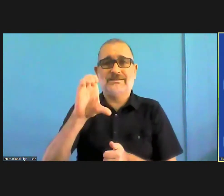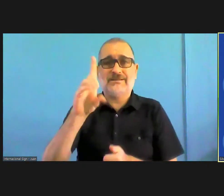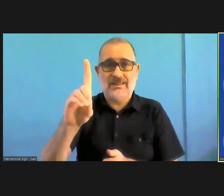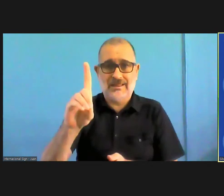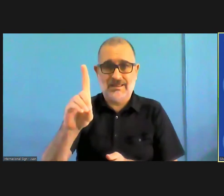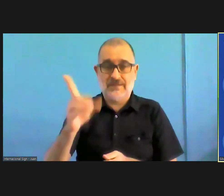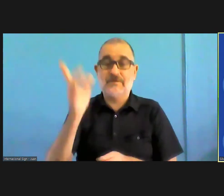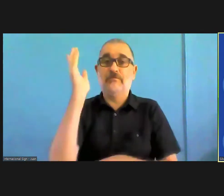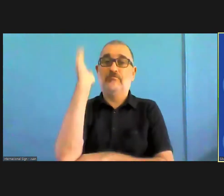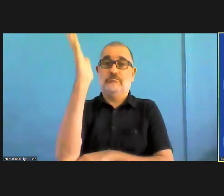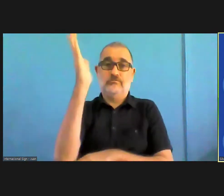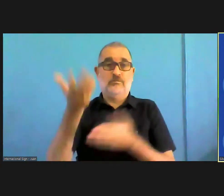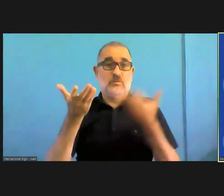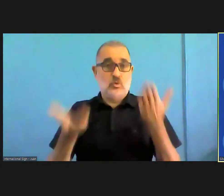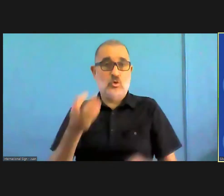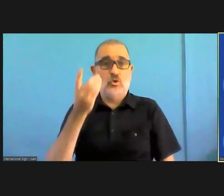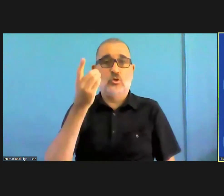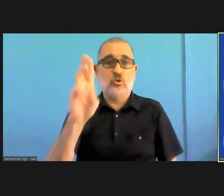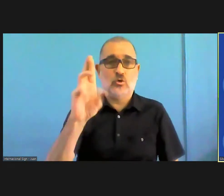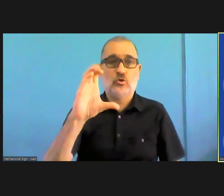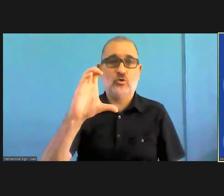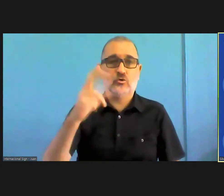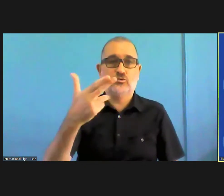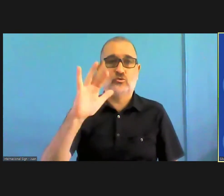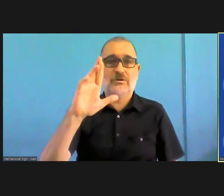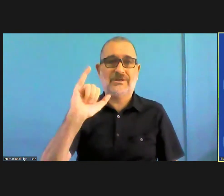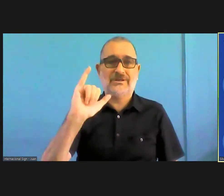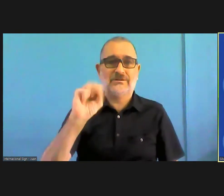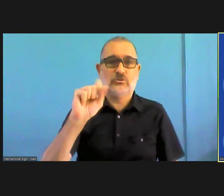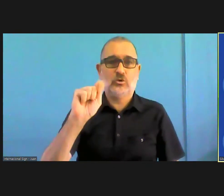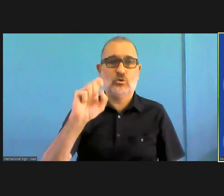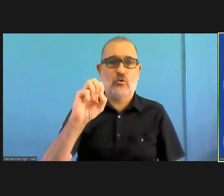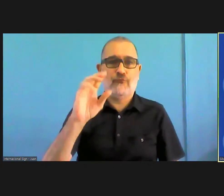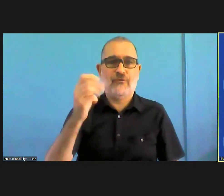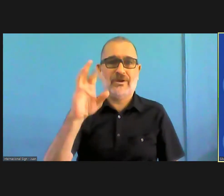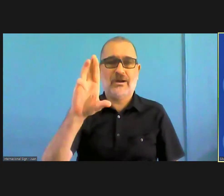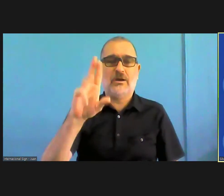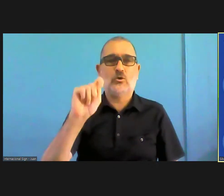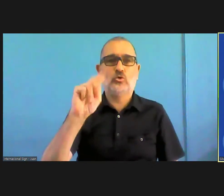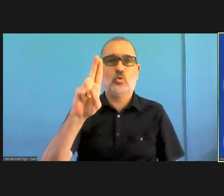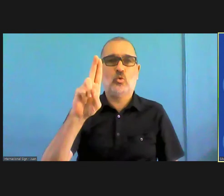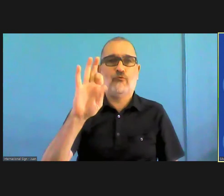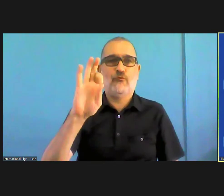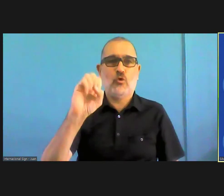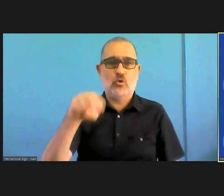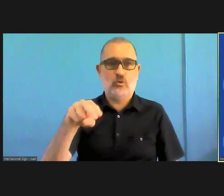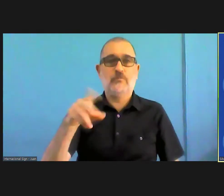serving as Minister of health since 2016 he is also member of parliament for West central St. Katherine.